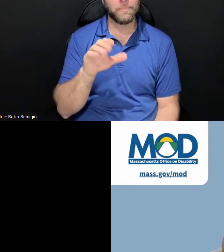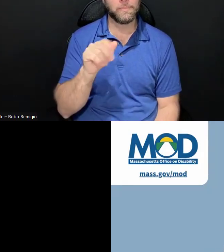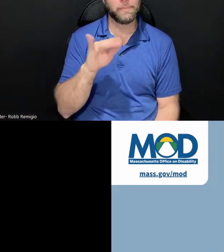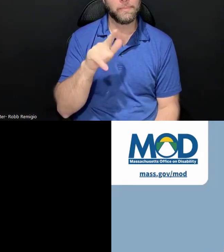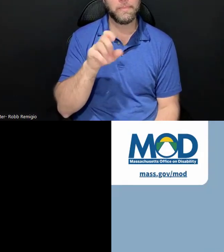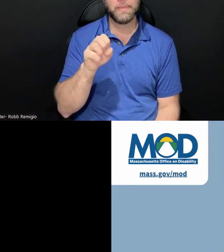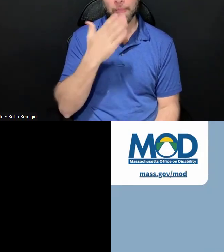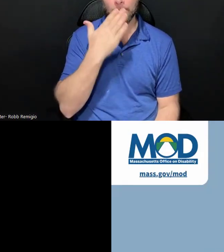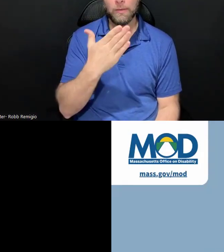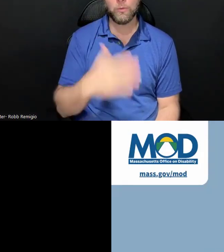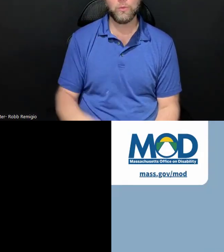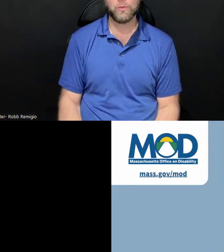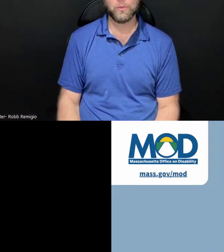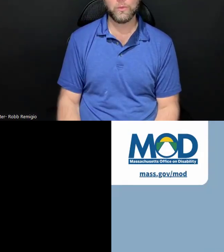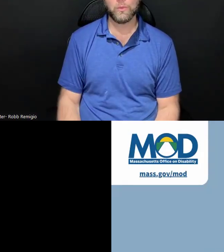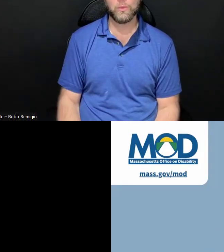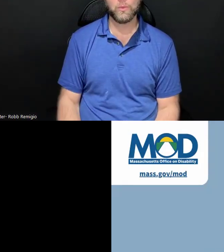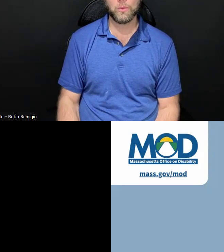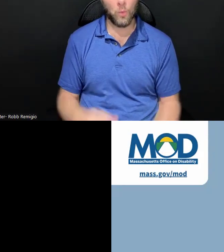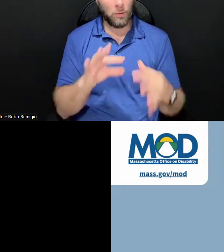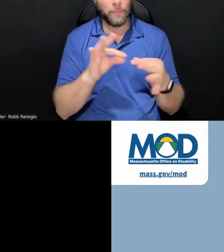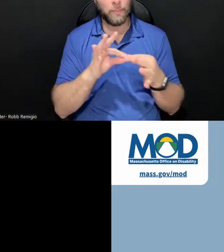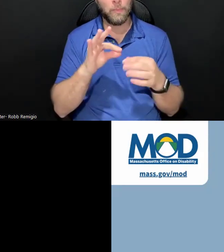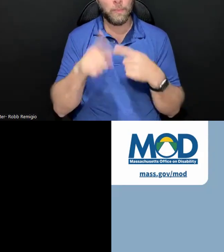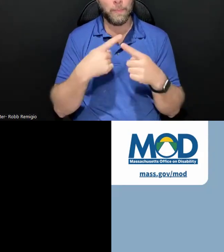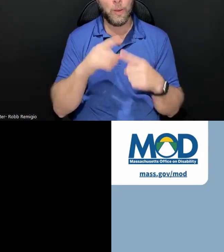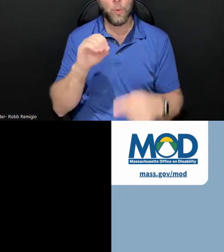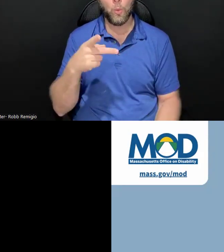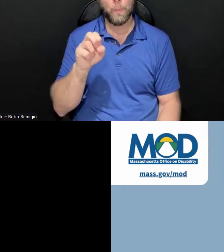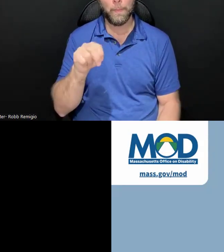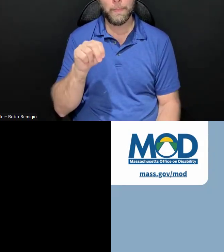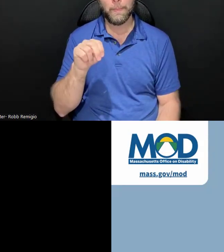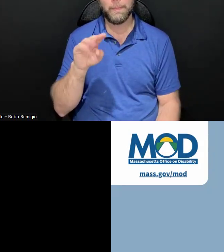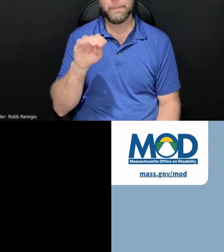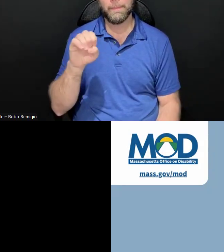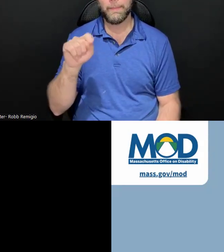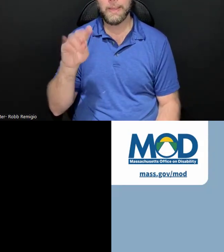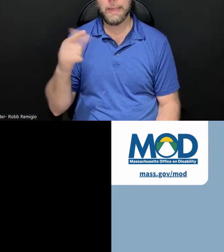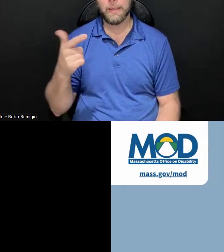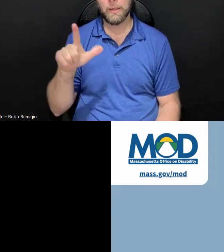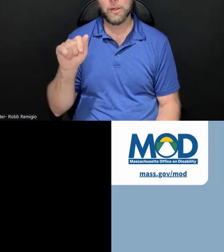Thanks, I don't know if you want to mention anything about the Open Meeting Law. Sure.